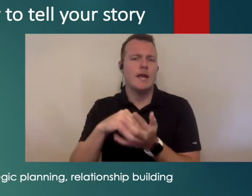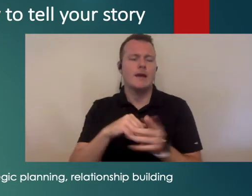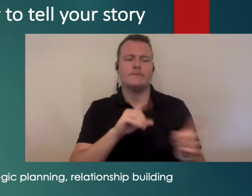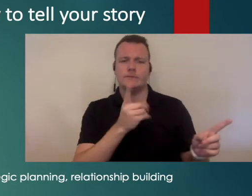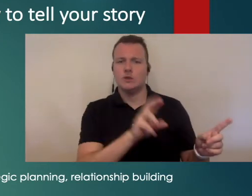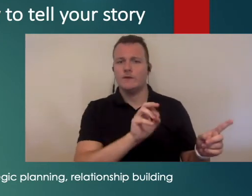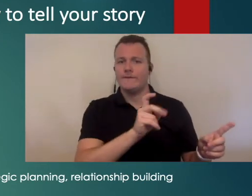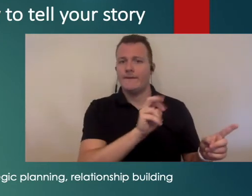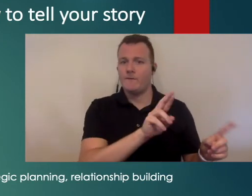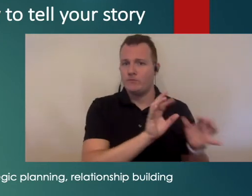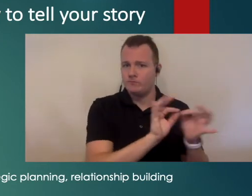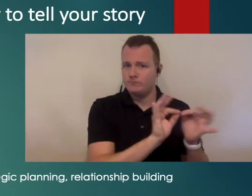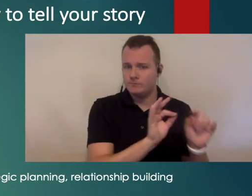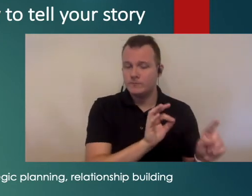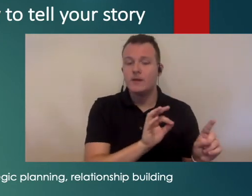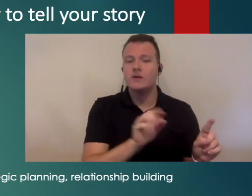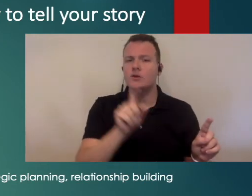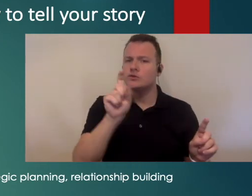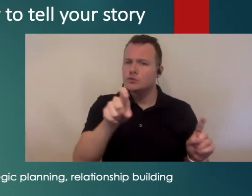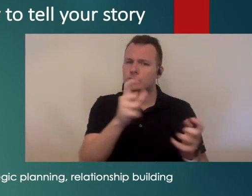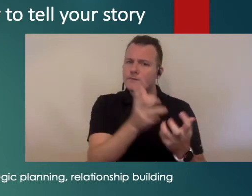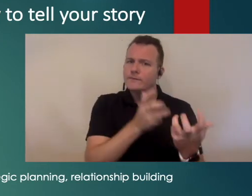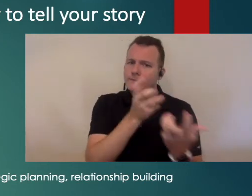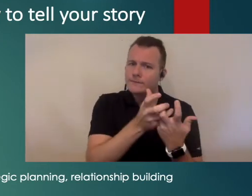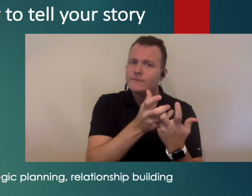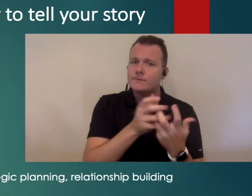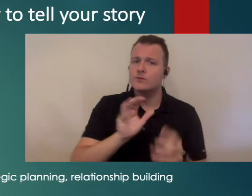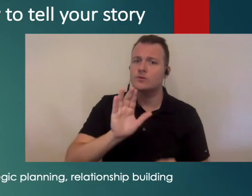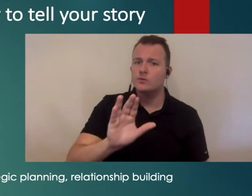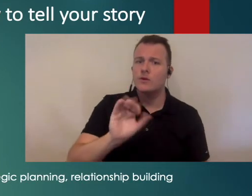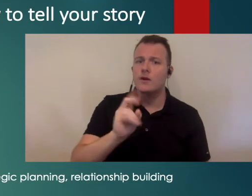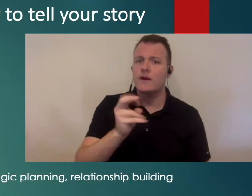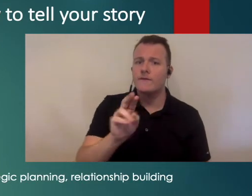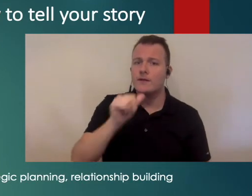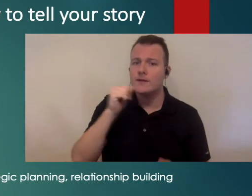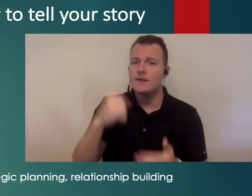Megann Faivre said, that you're really tailoring your cover letter to the